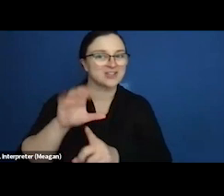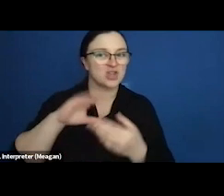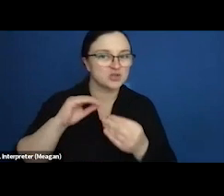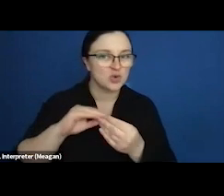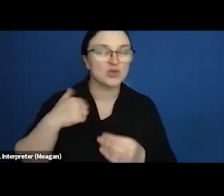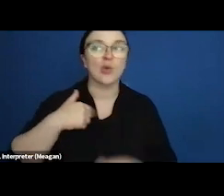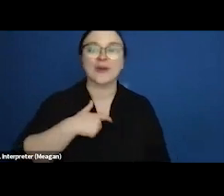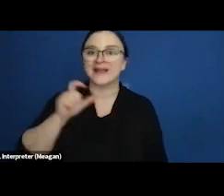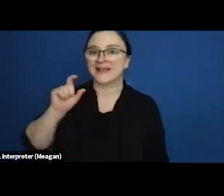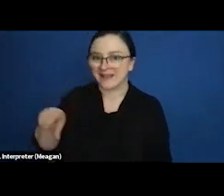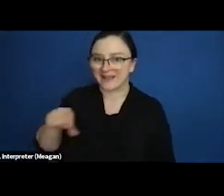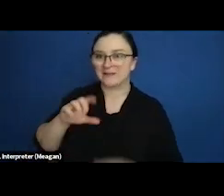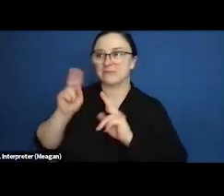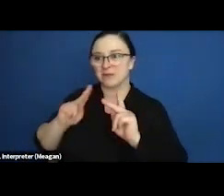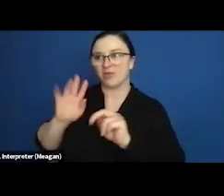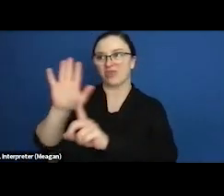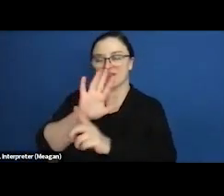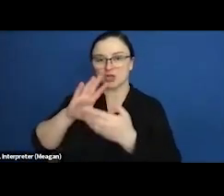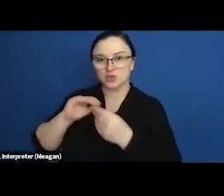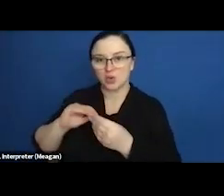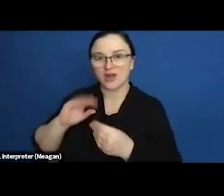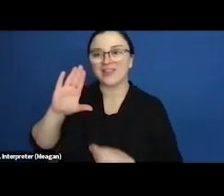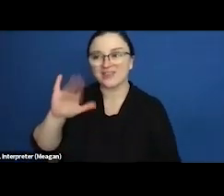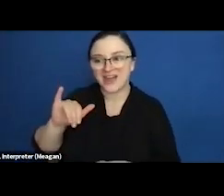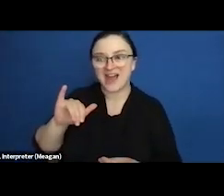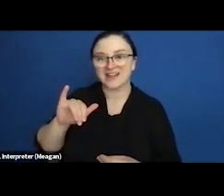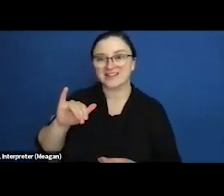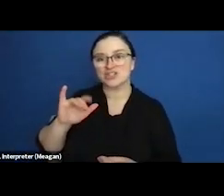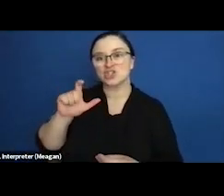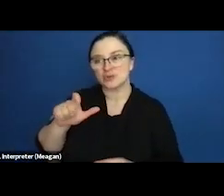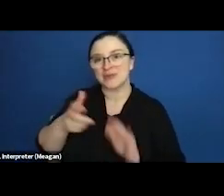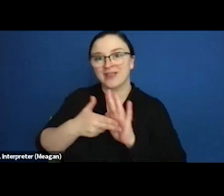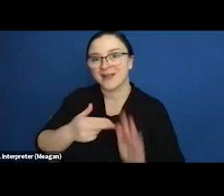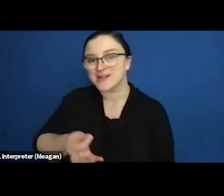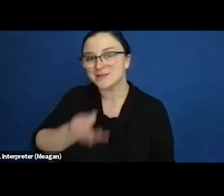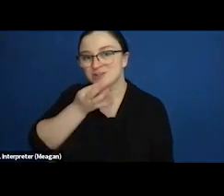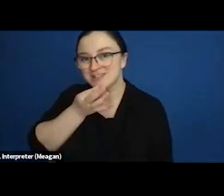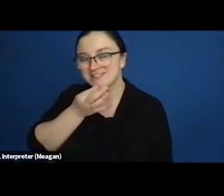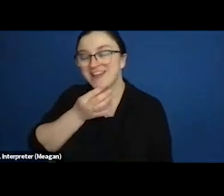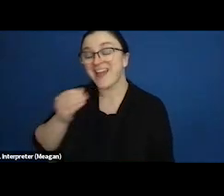and that story should be treated as expertise, and that expertise should lead to decision-making